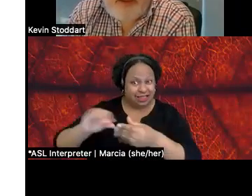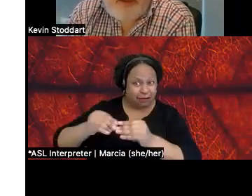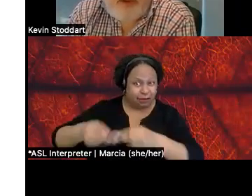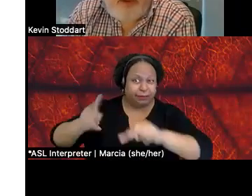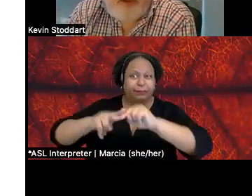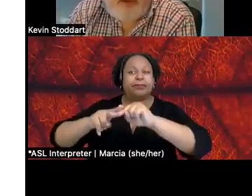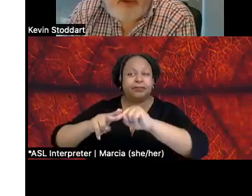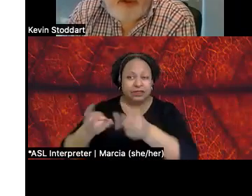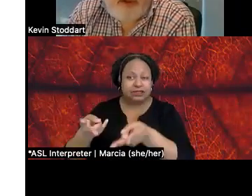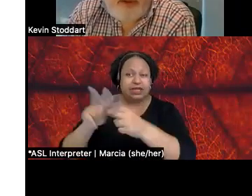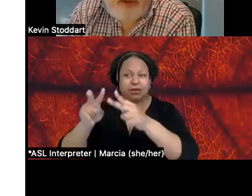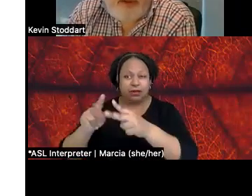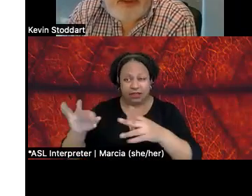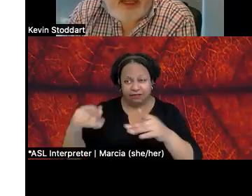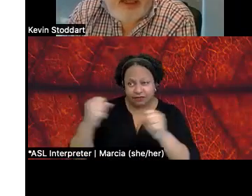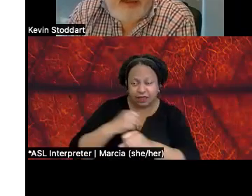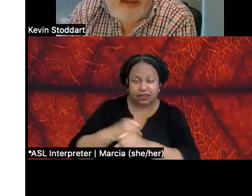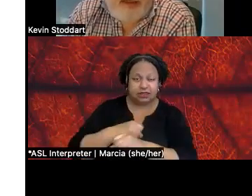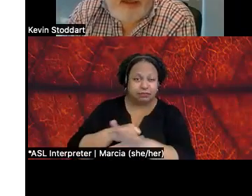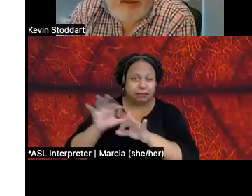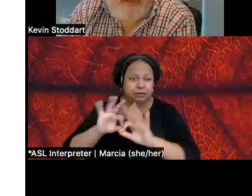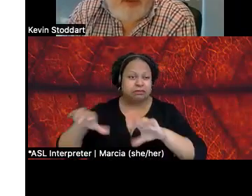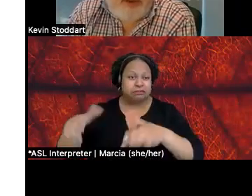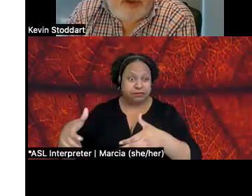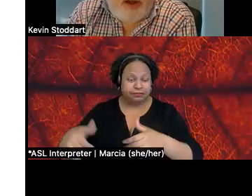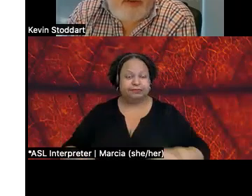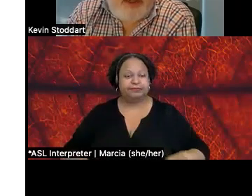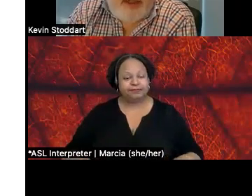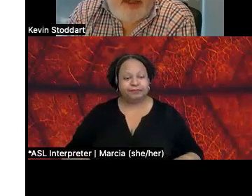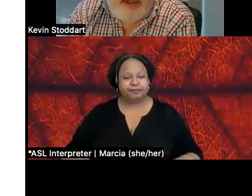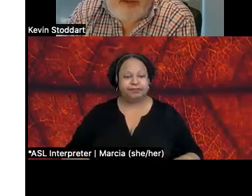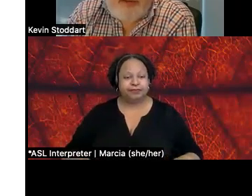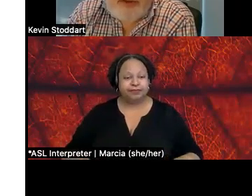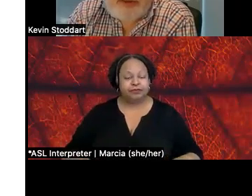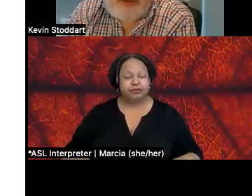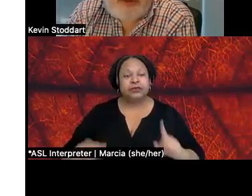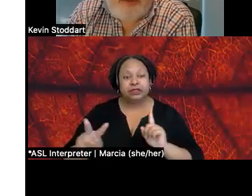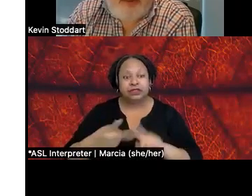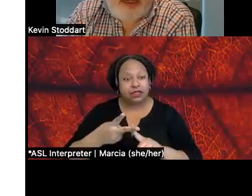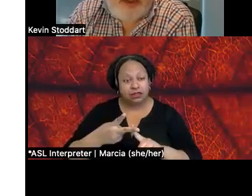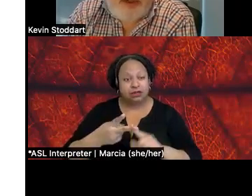So, the second most common diagnosis is depression.